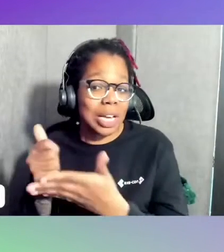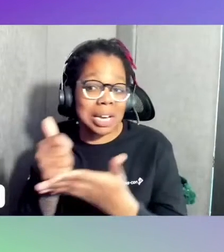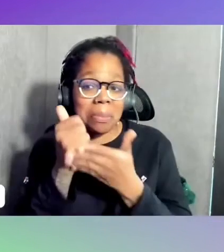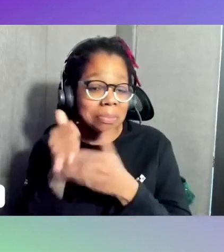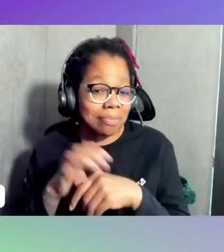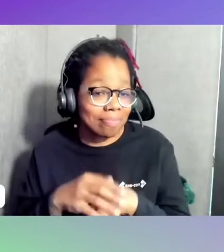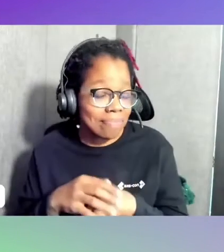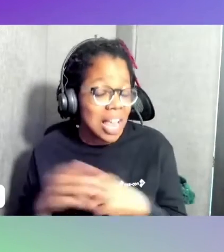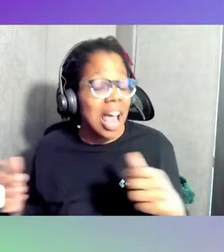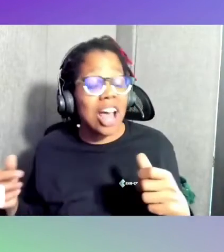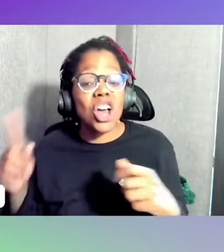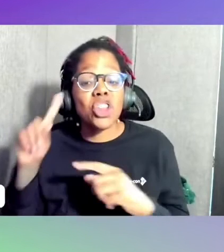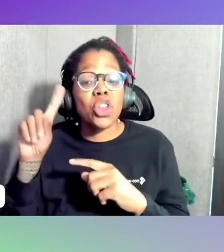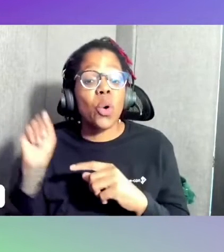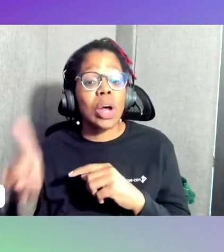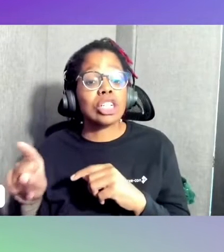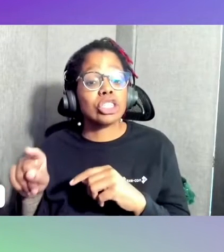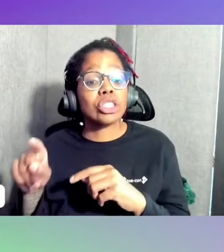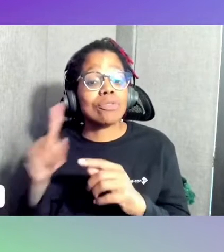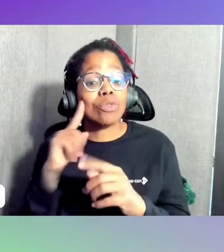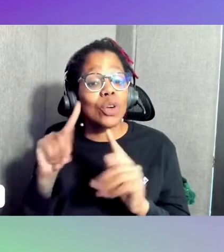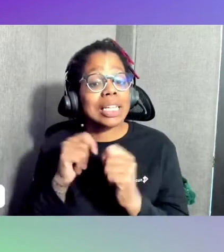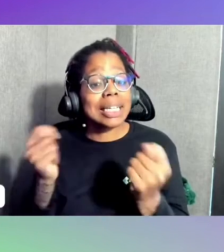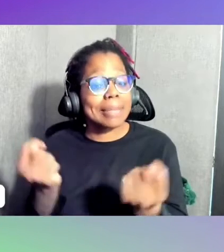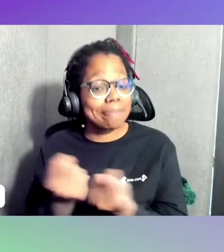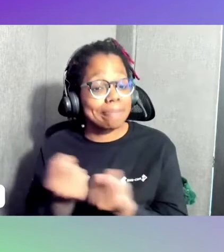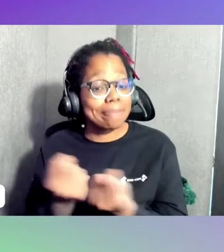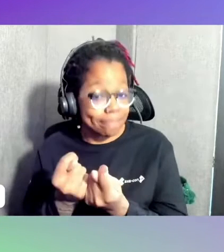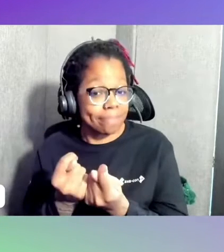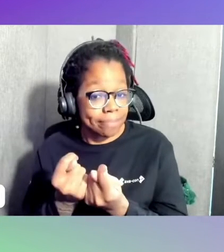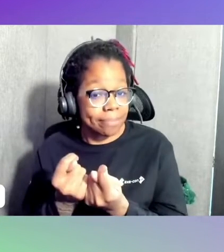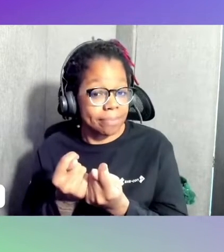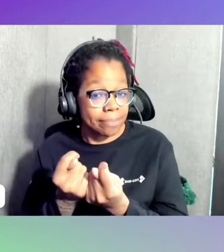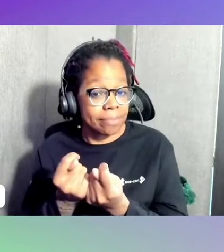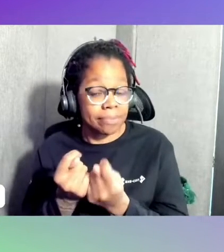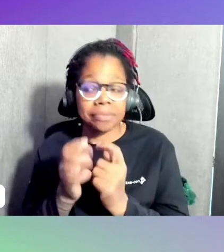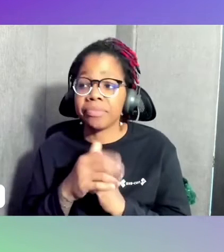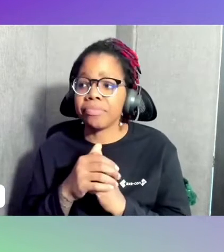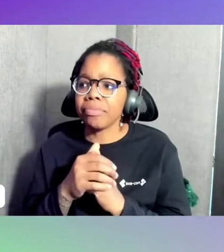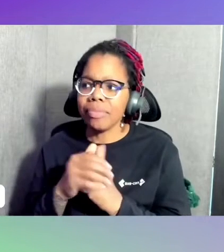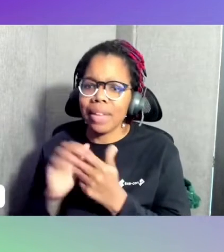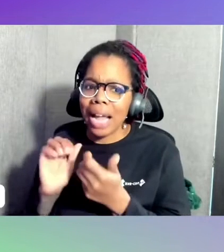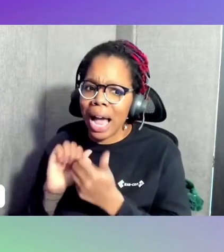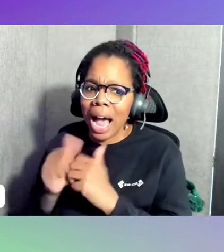going to happen, and how we're going to make this stuff accessible, and how we can help out. So the question